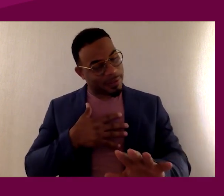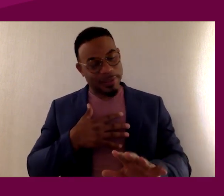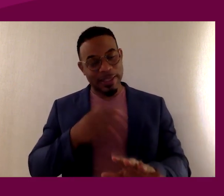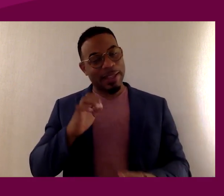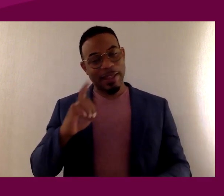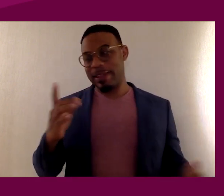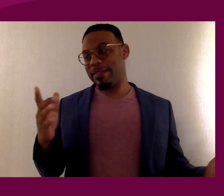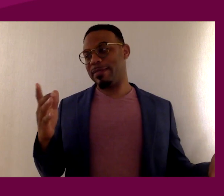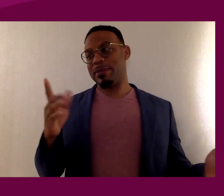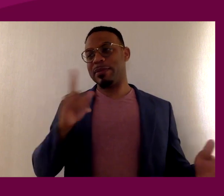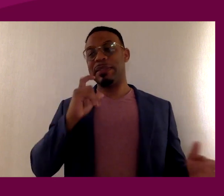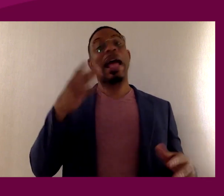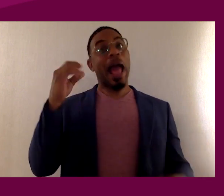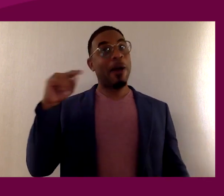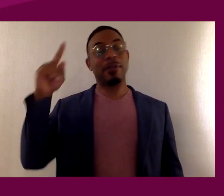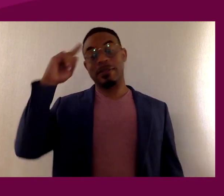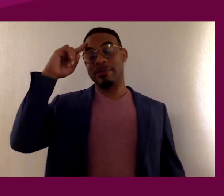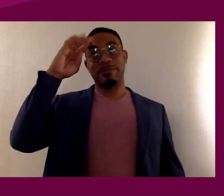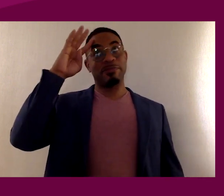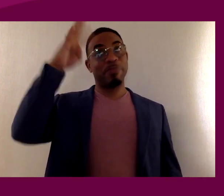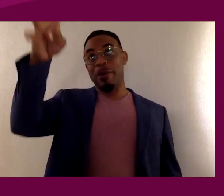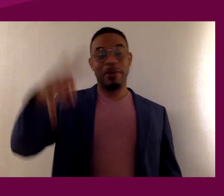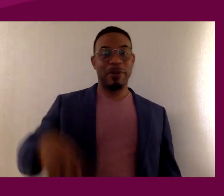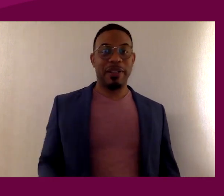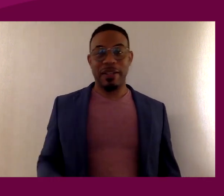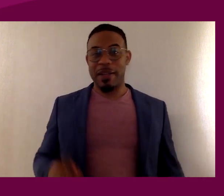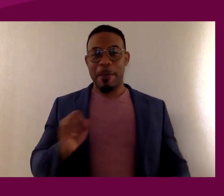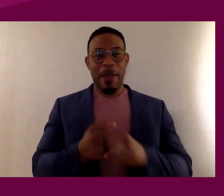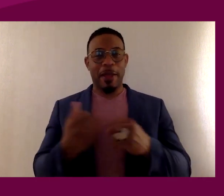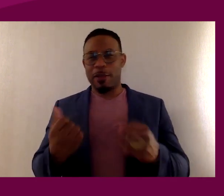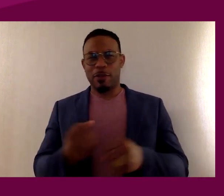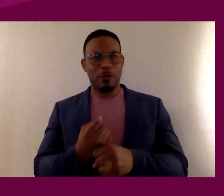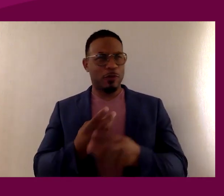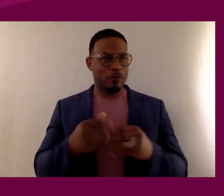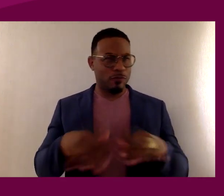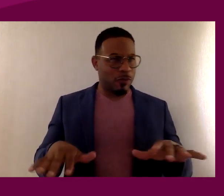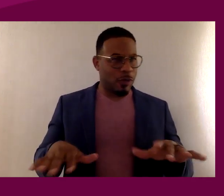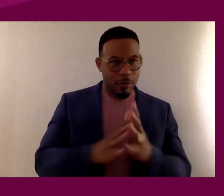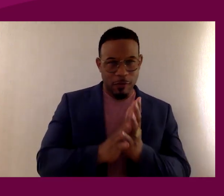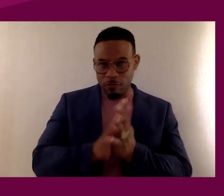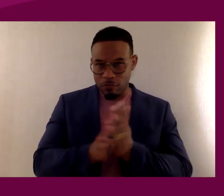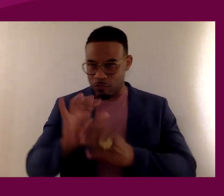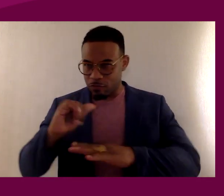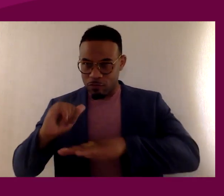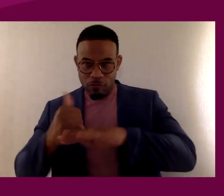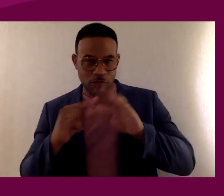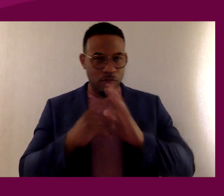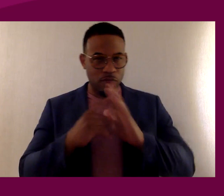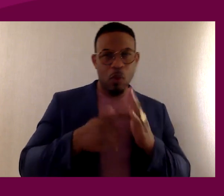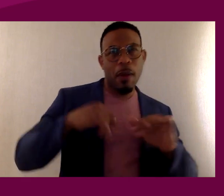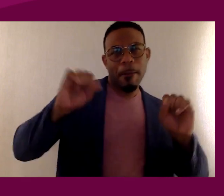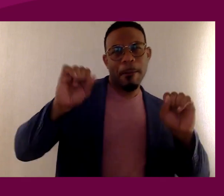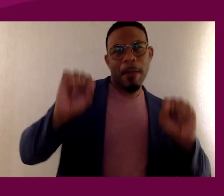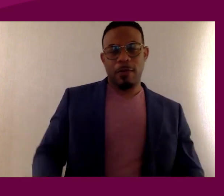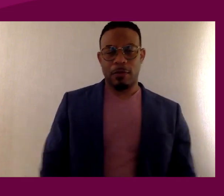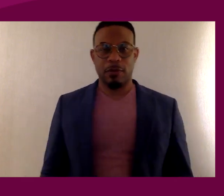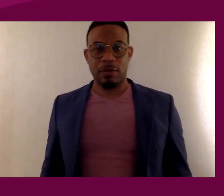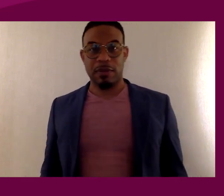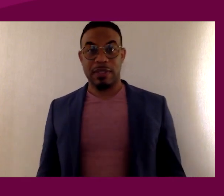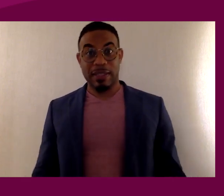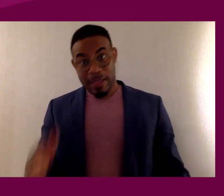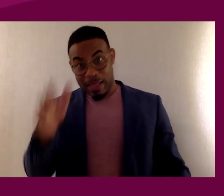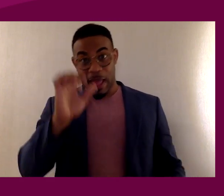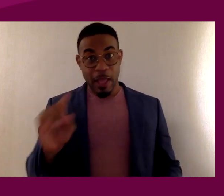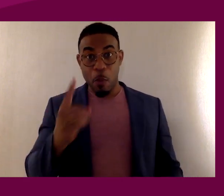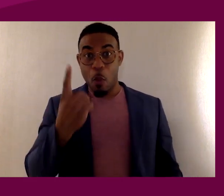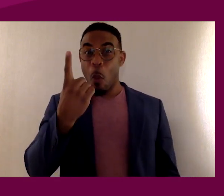That surprised me. Ed was out there, breaking new ground, setting examples of what was possible.